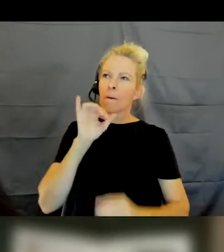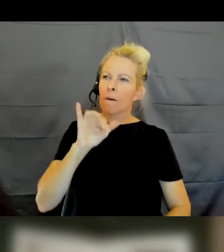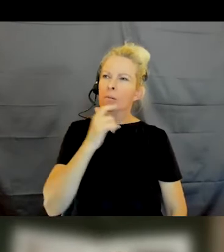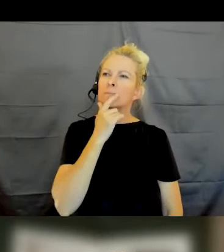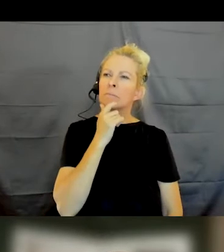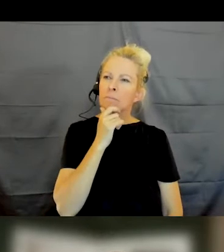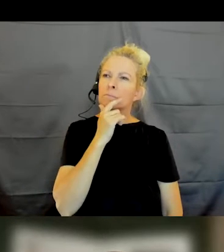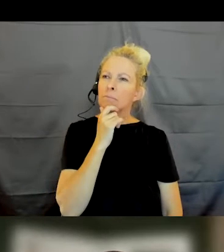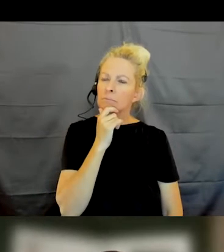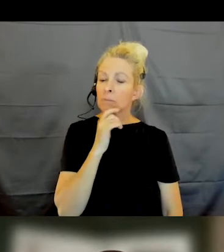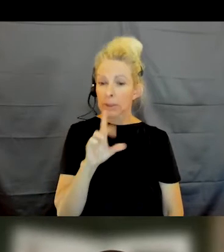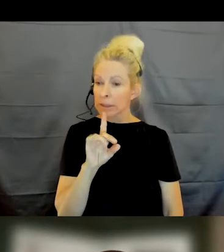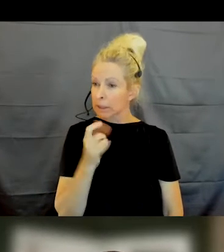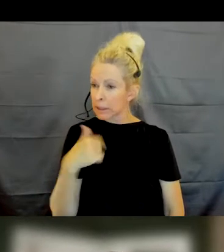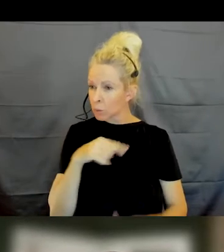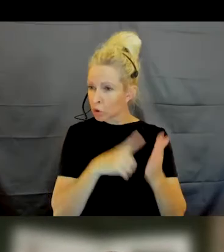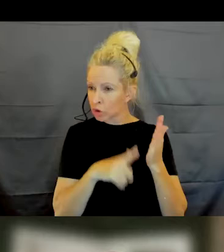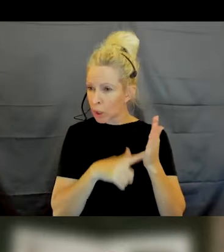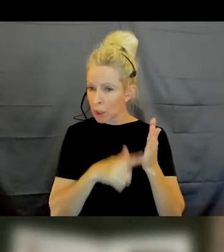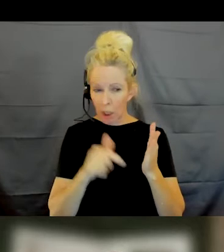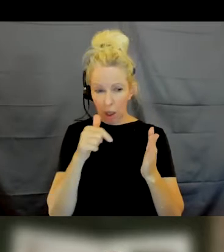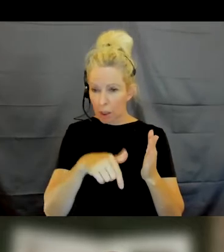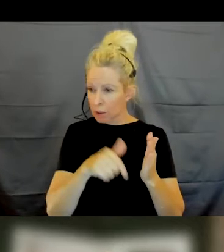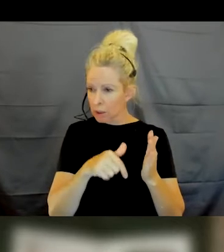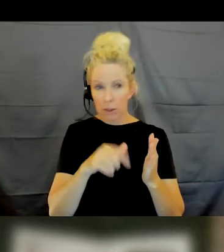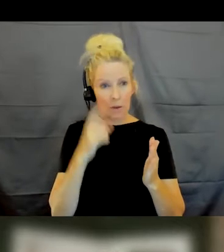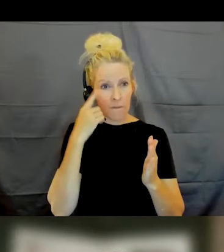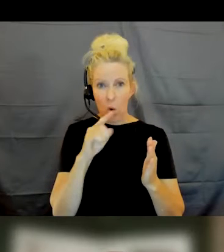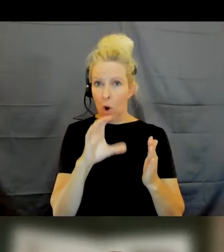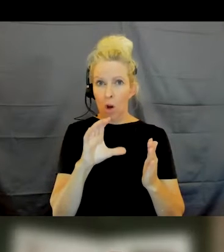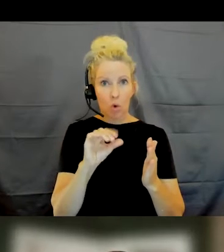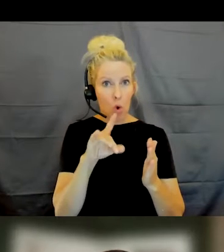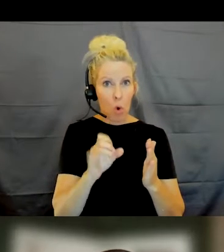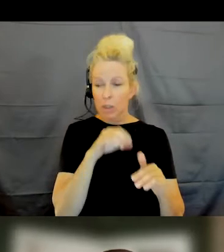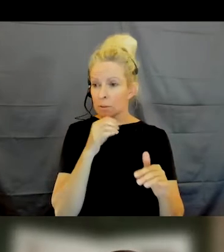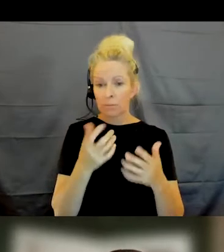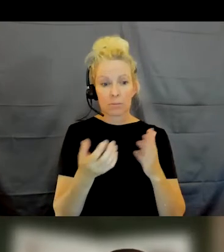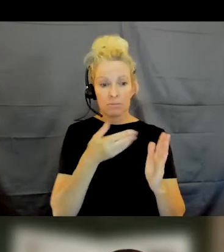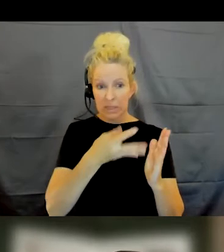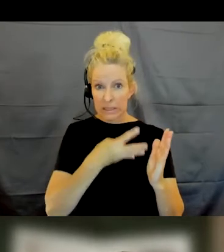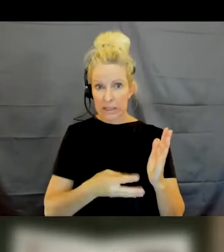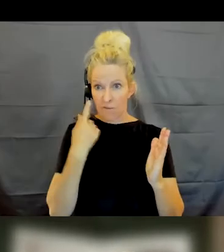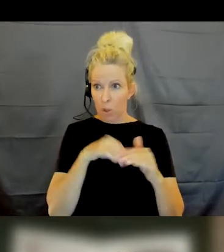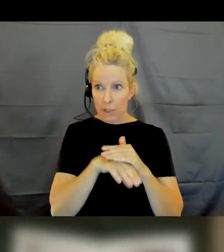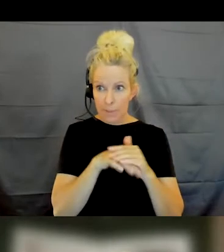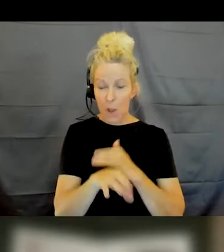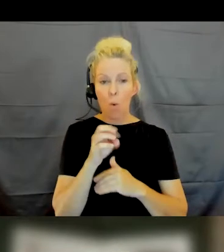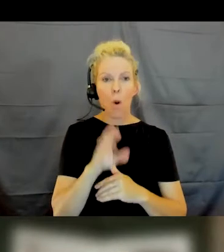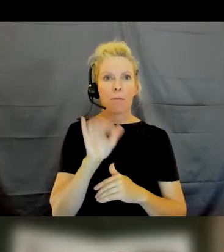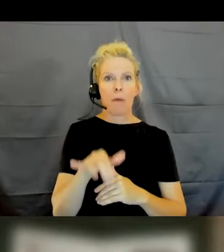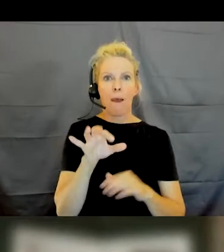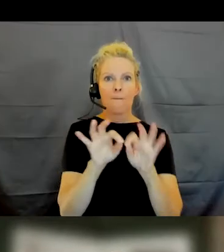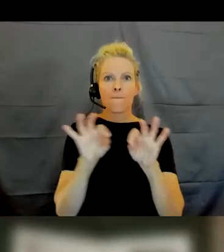did we check this, this code for accessibility, did we check that form field, whatever? Full